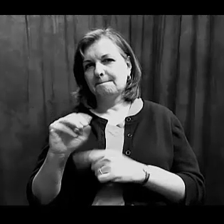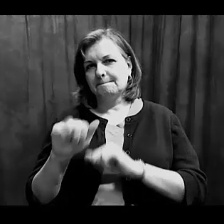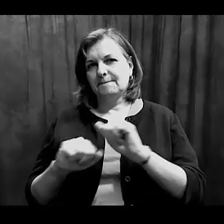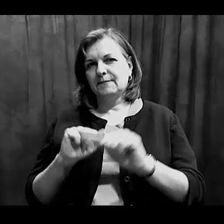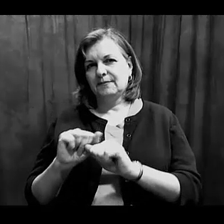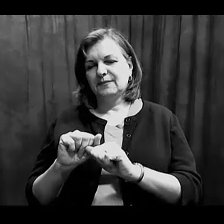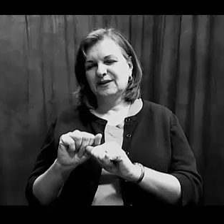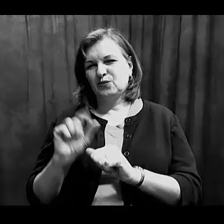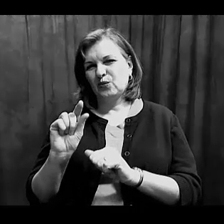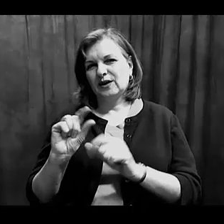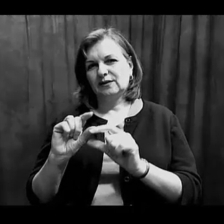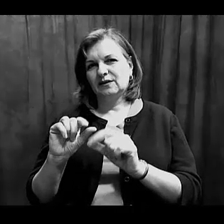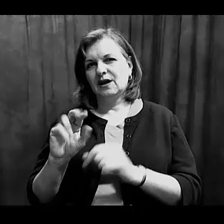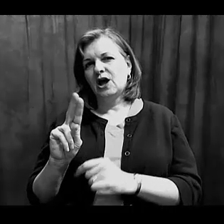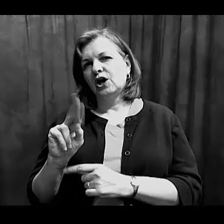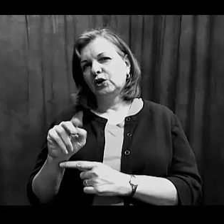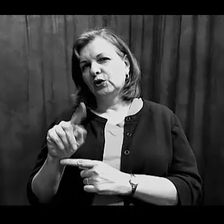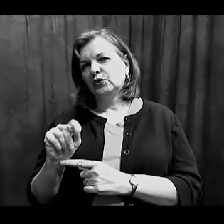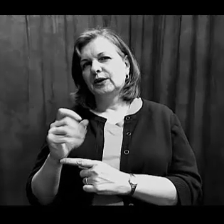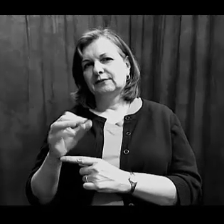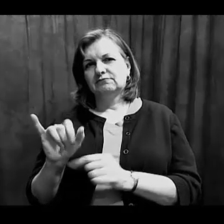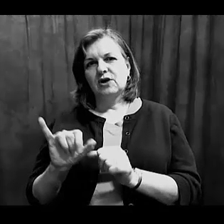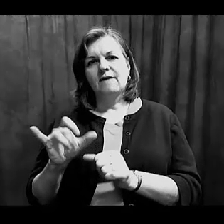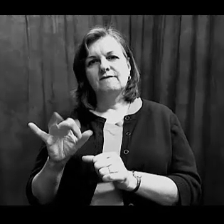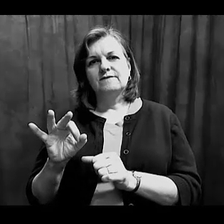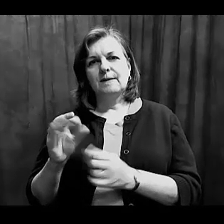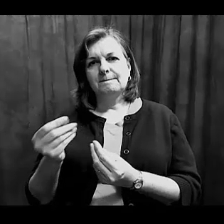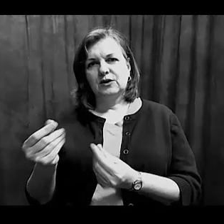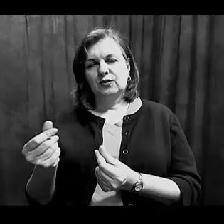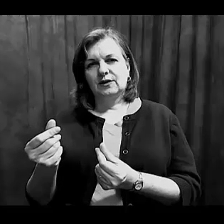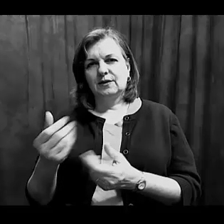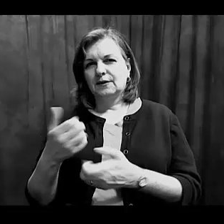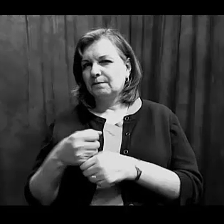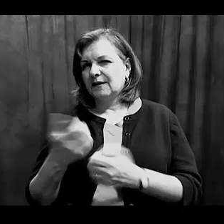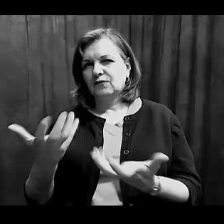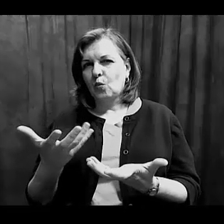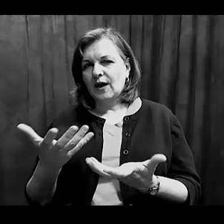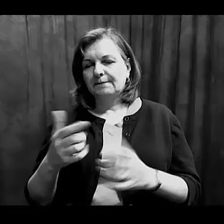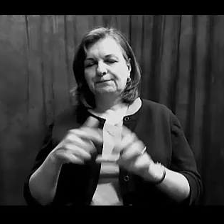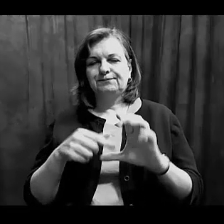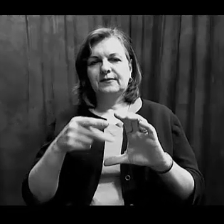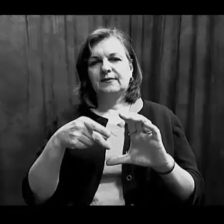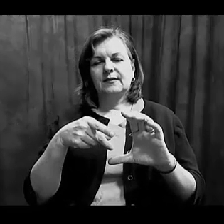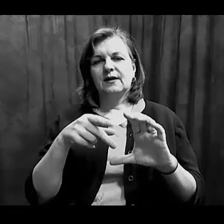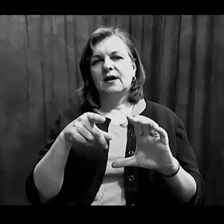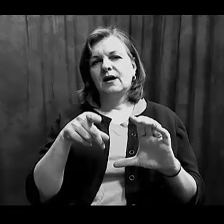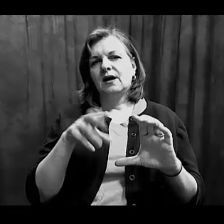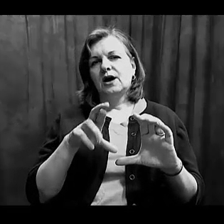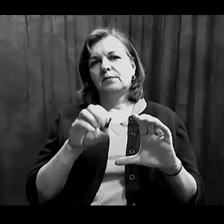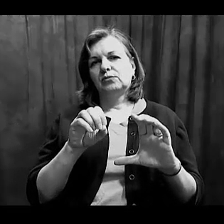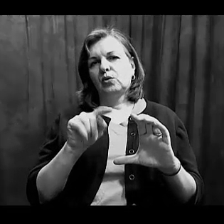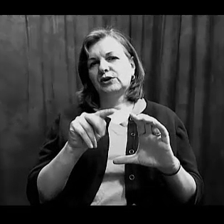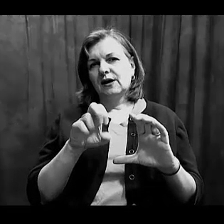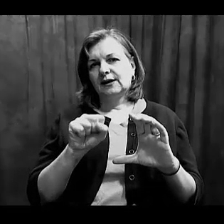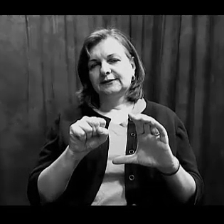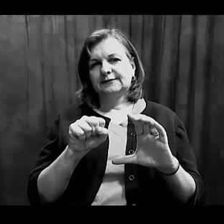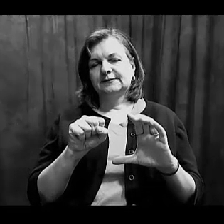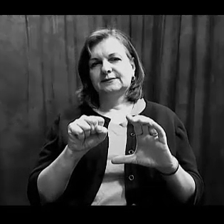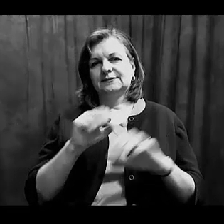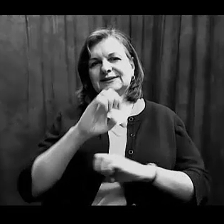a tiny little unit of the matter that is made up of protons electrons